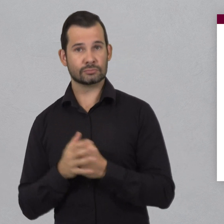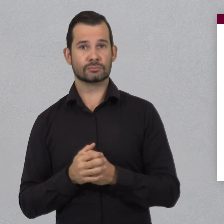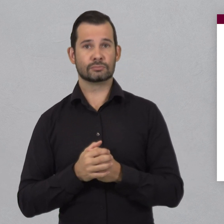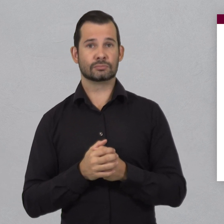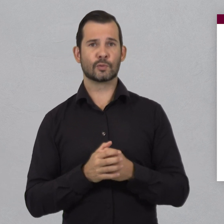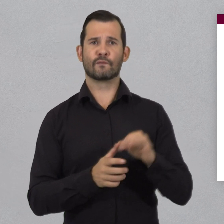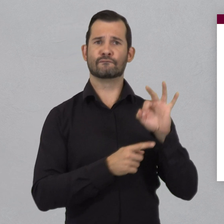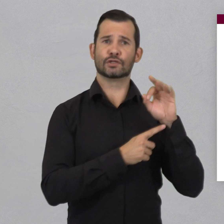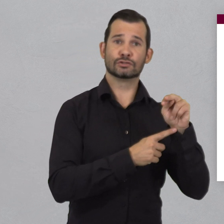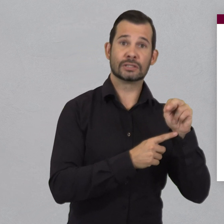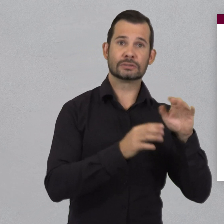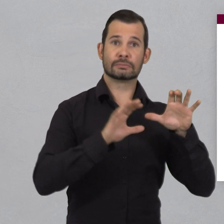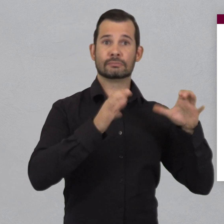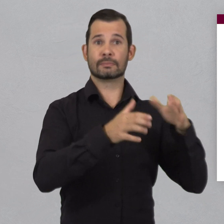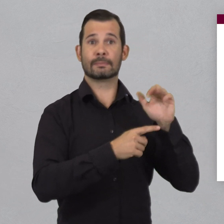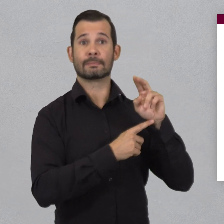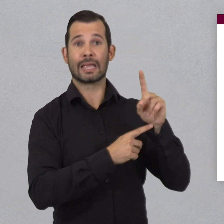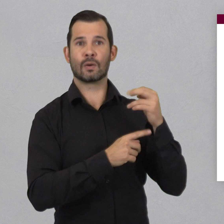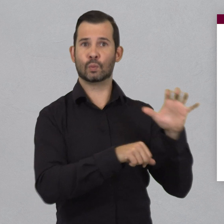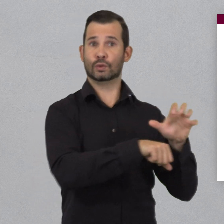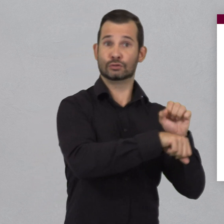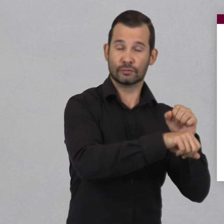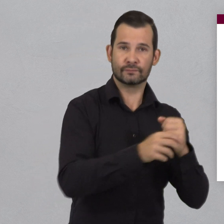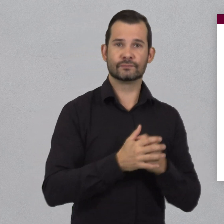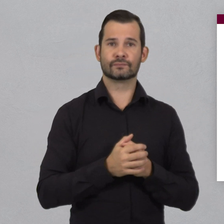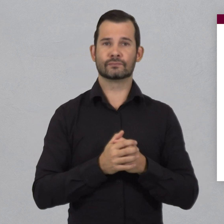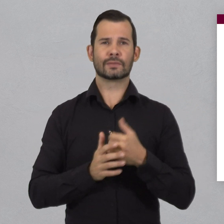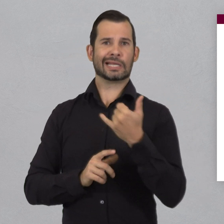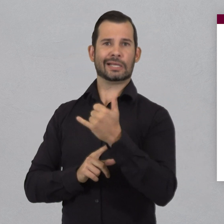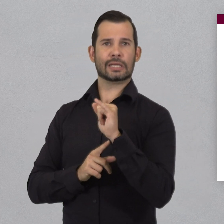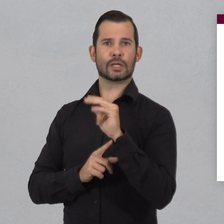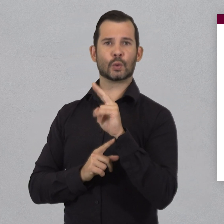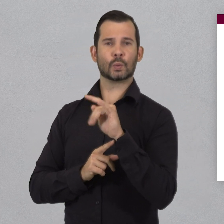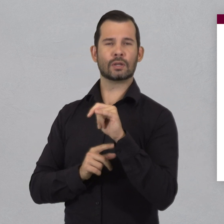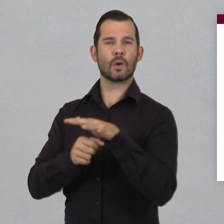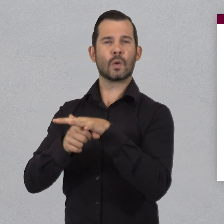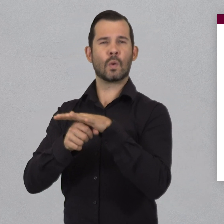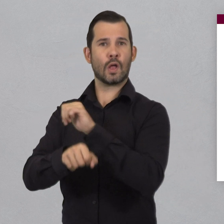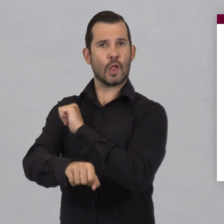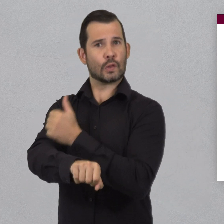· A First Nations band or reserve · An Inuit local authority